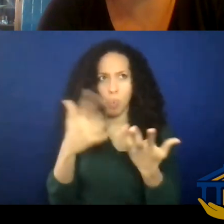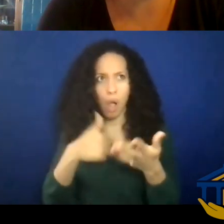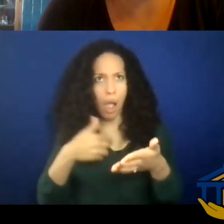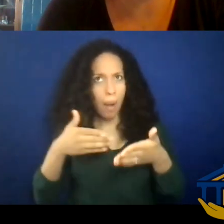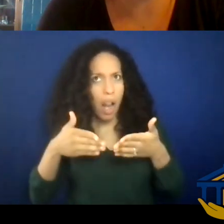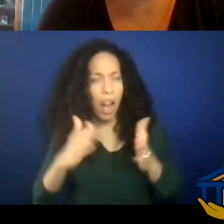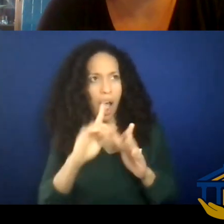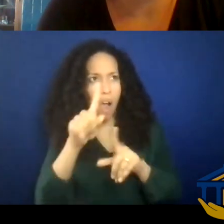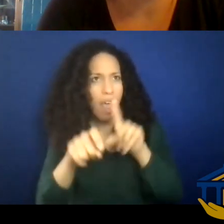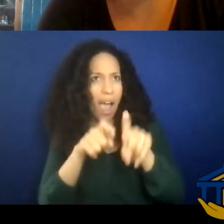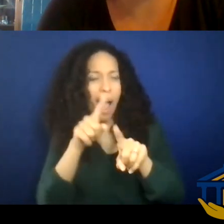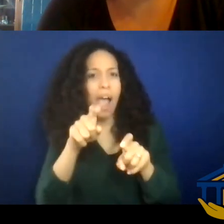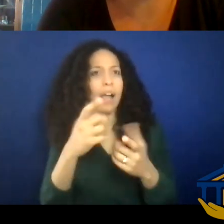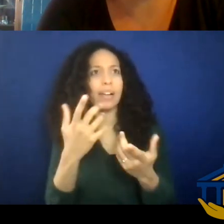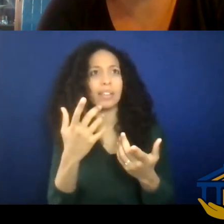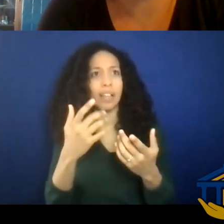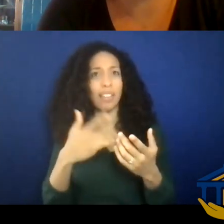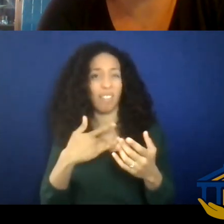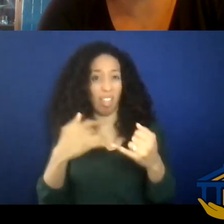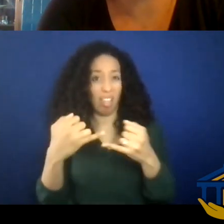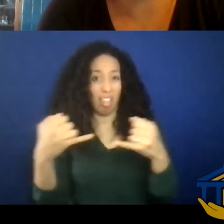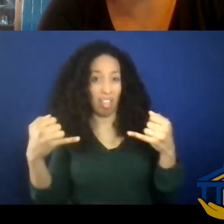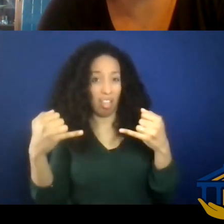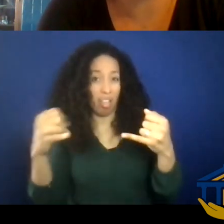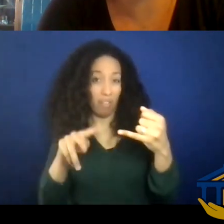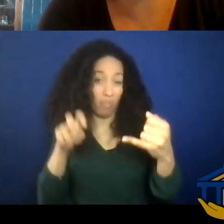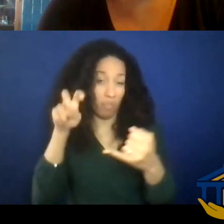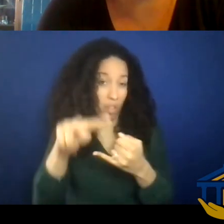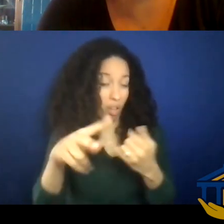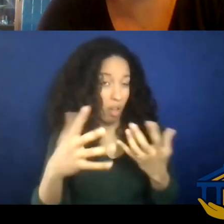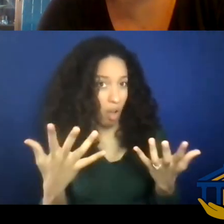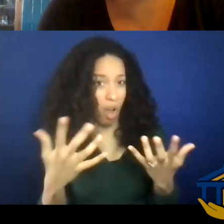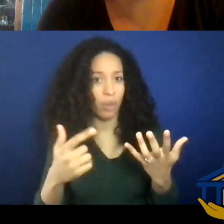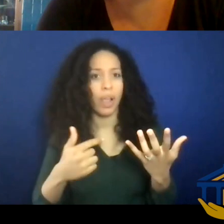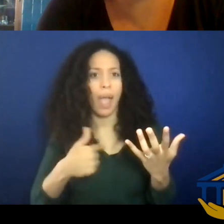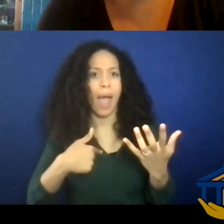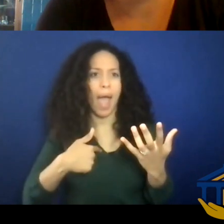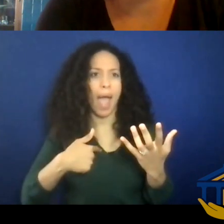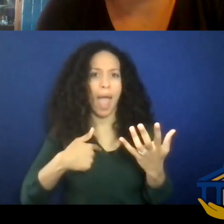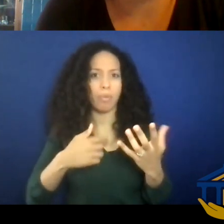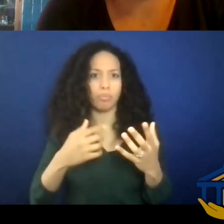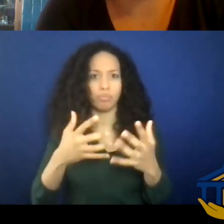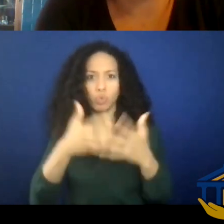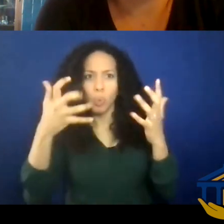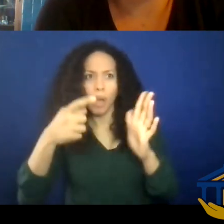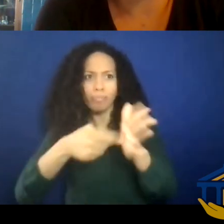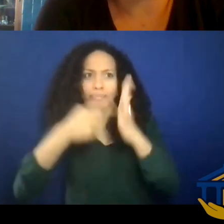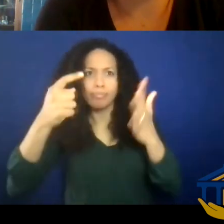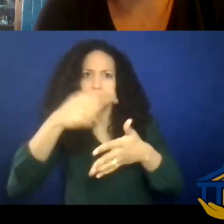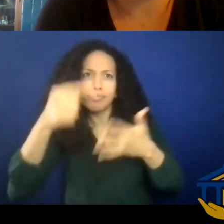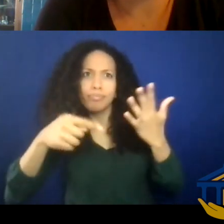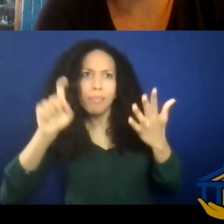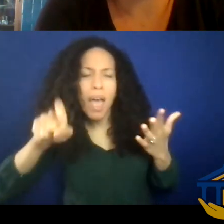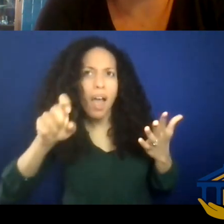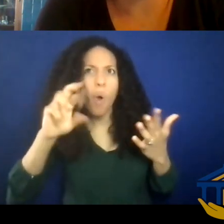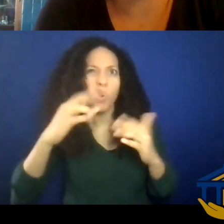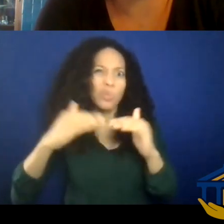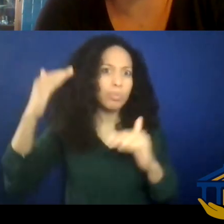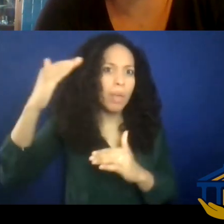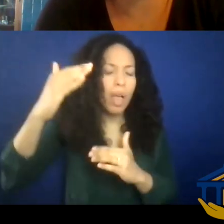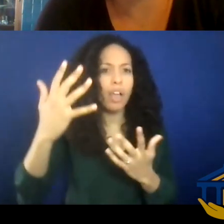far?” “How do I know if I'm being too pushy or demanding?” “What is my child entitled to?” And